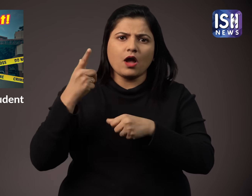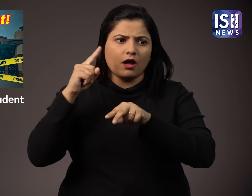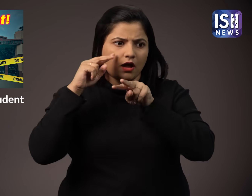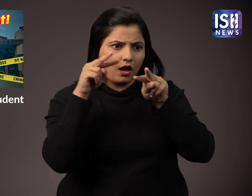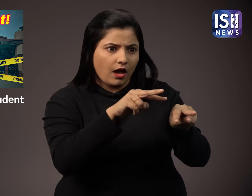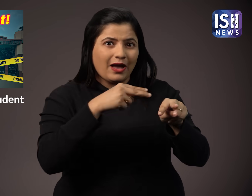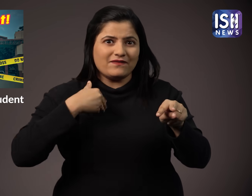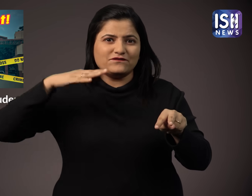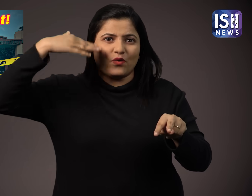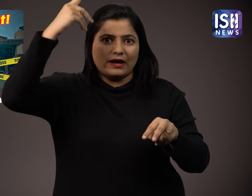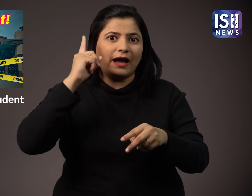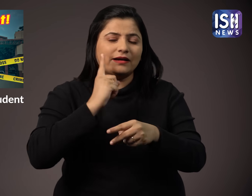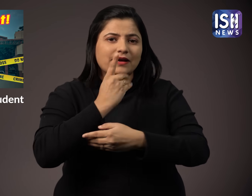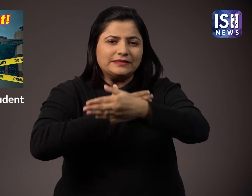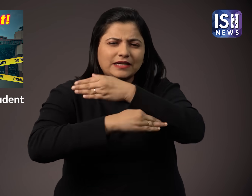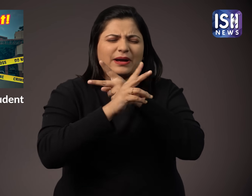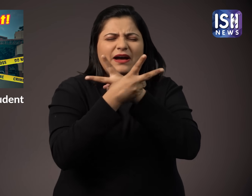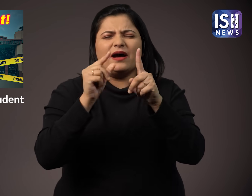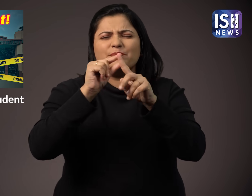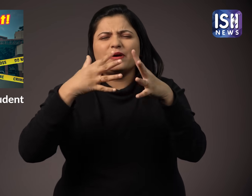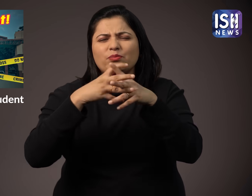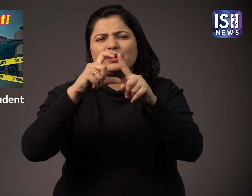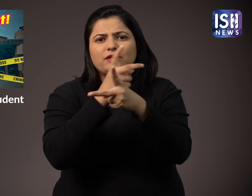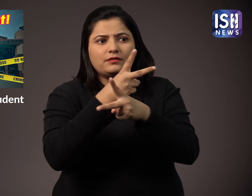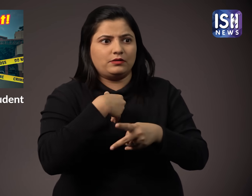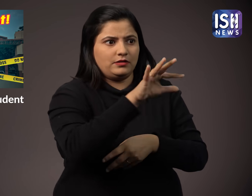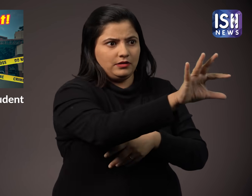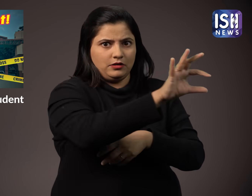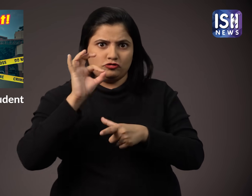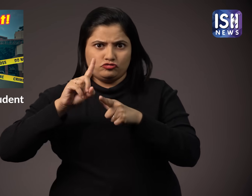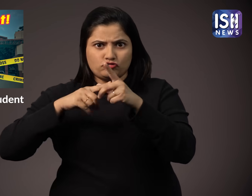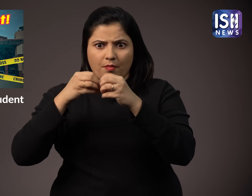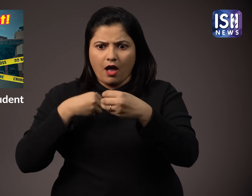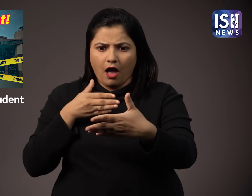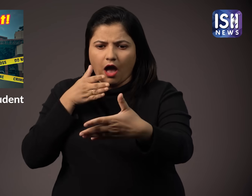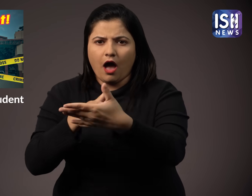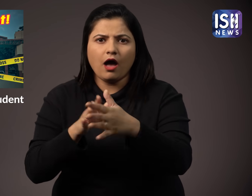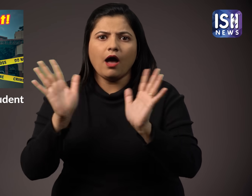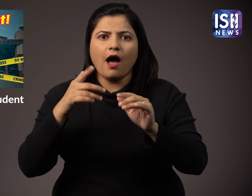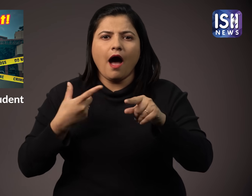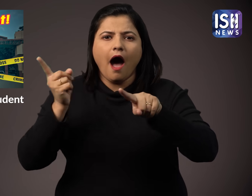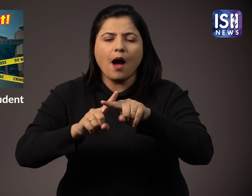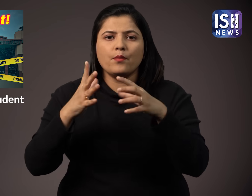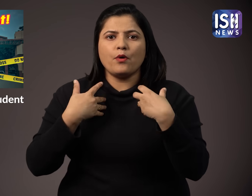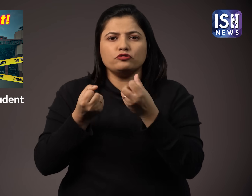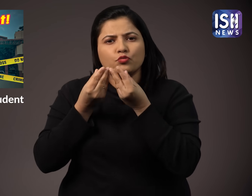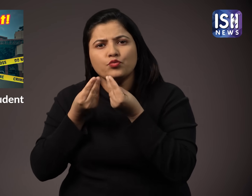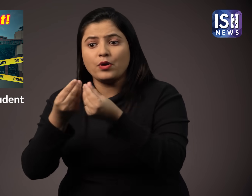Because they want to ensure that when PwDs are selected through job placements, they should not have any accessibility barriers.